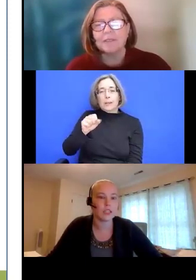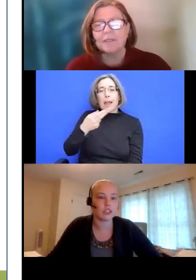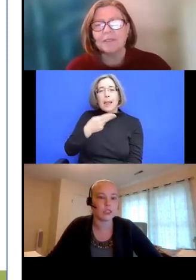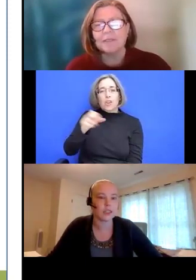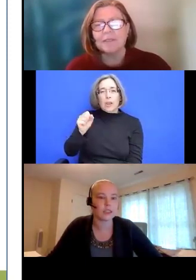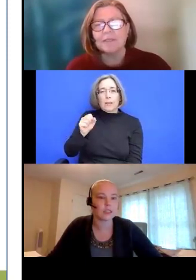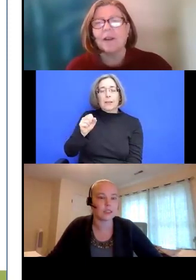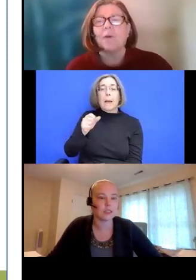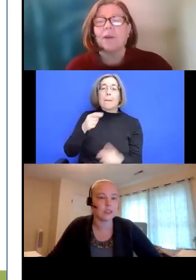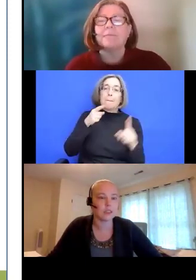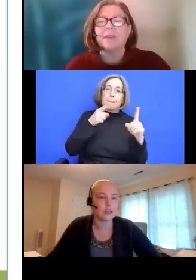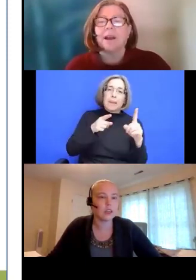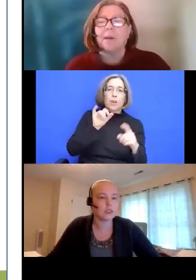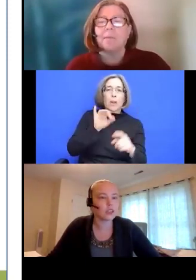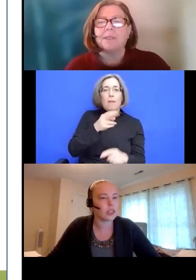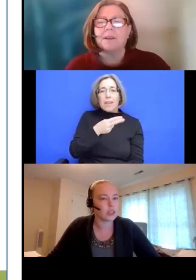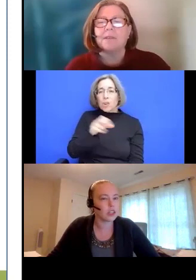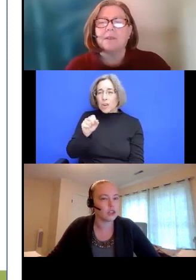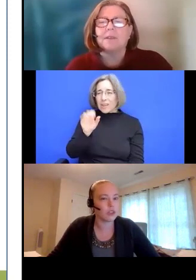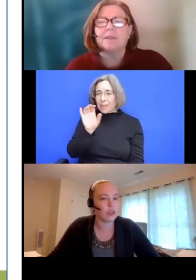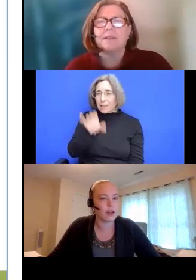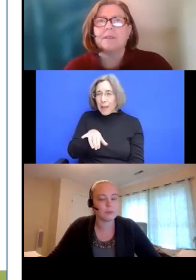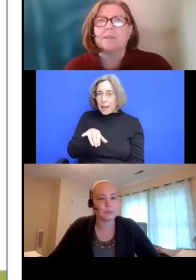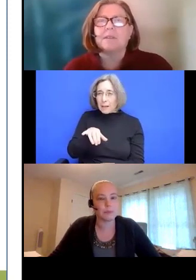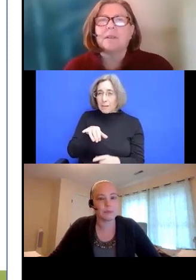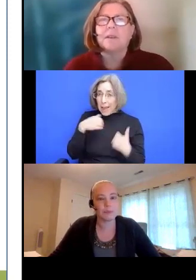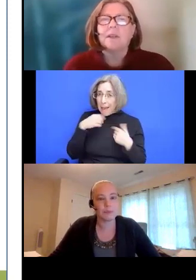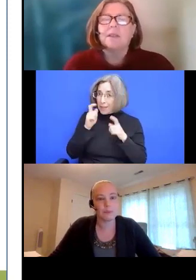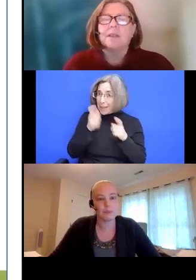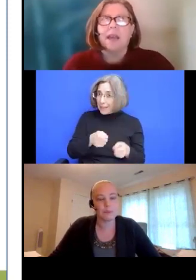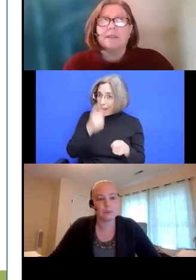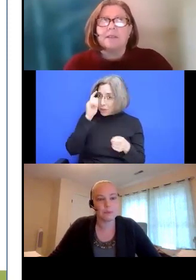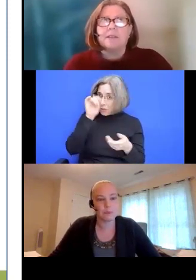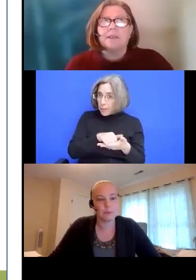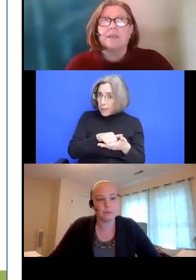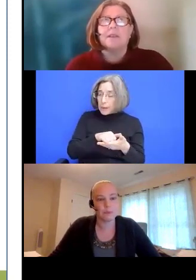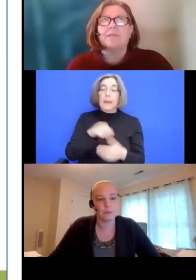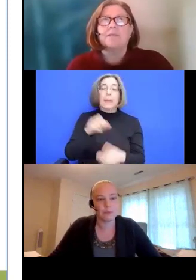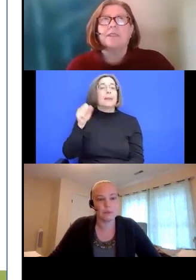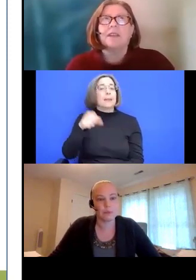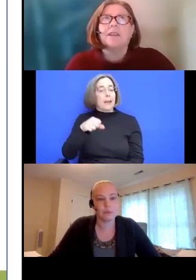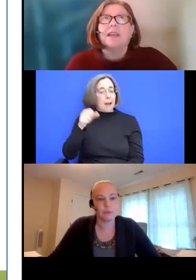Scarlett Gibb: Okay. Jade Blevins: Is there delegation for that? Scarlett Gibb: Yes.